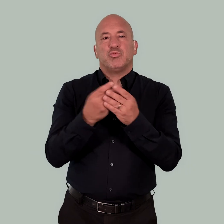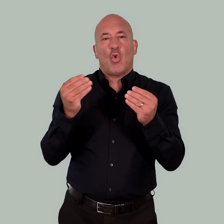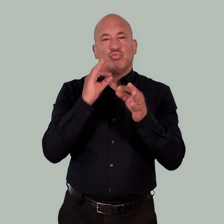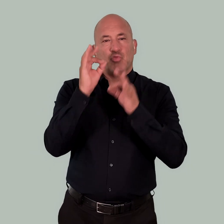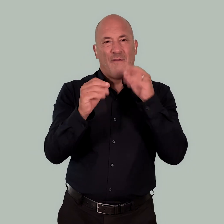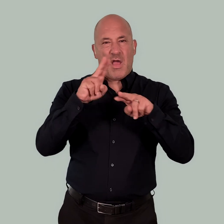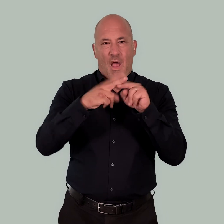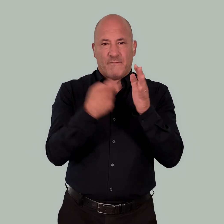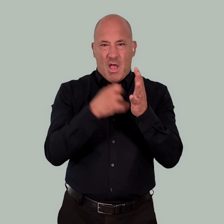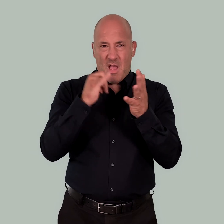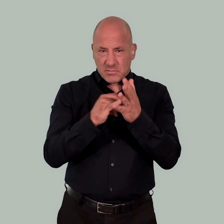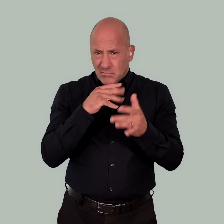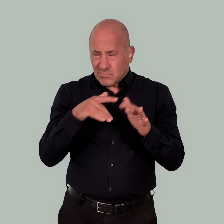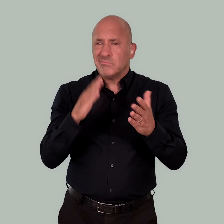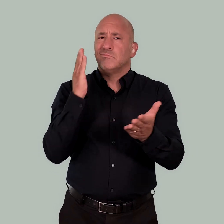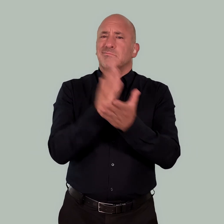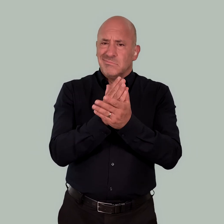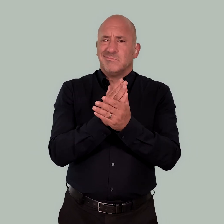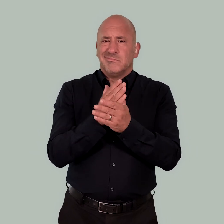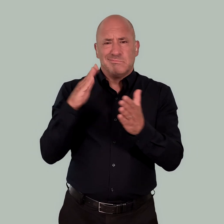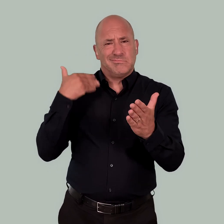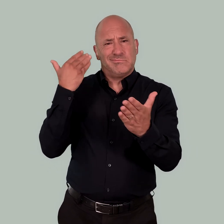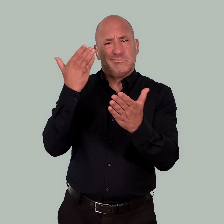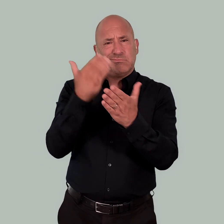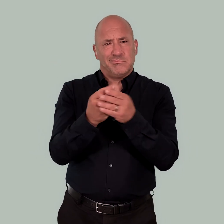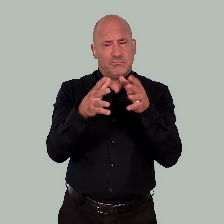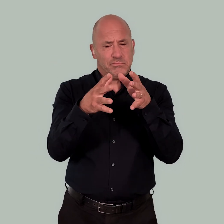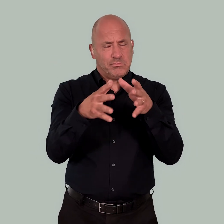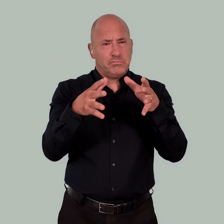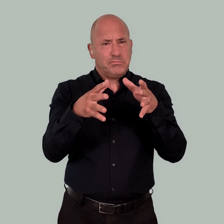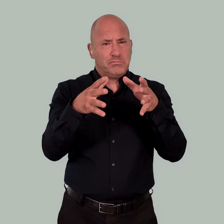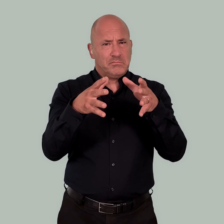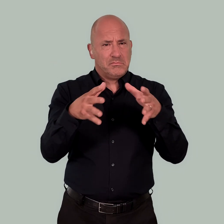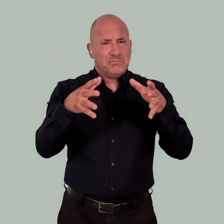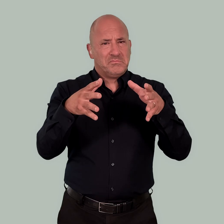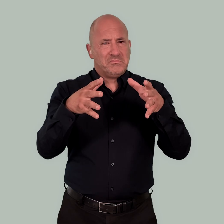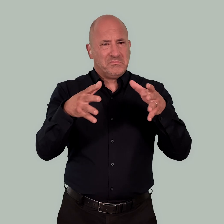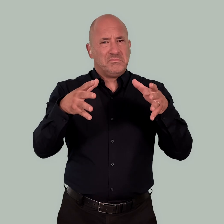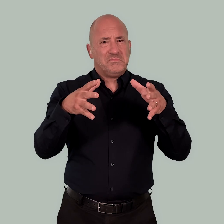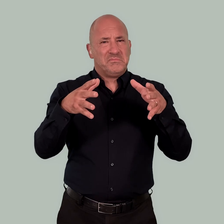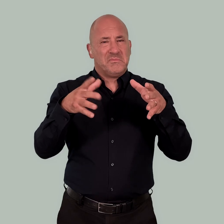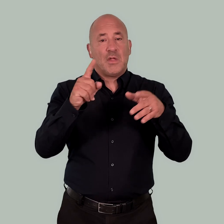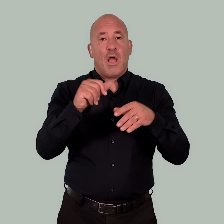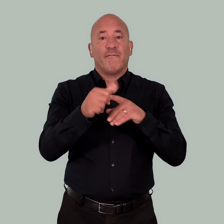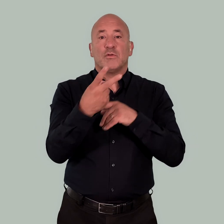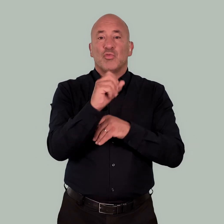or the Family Resources Survey (FRS) show an increase in working age prevalence over time,